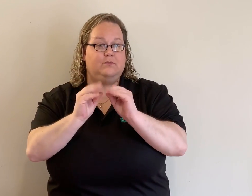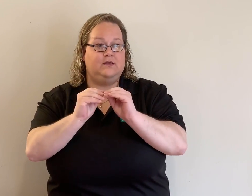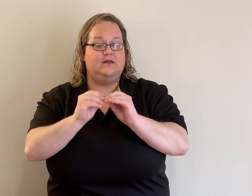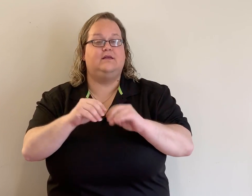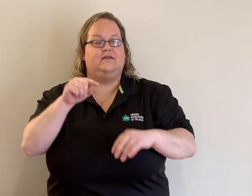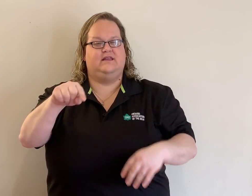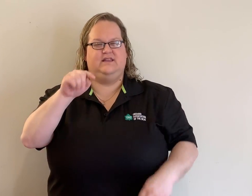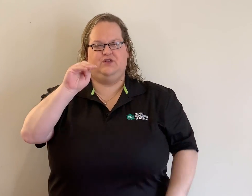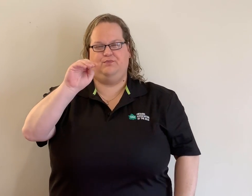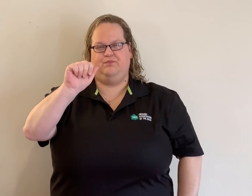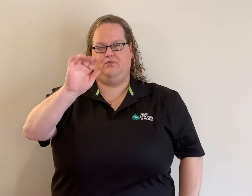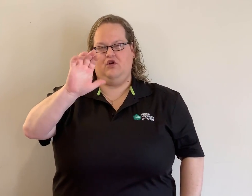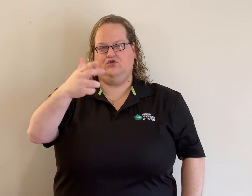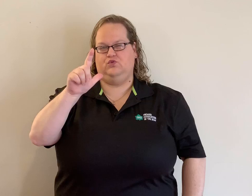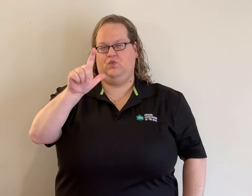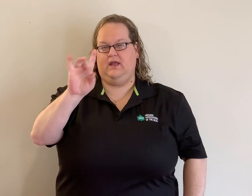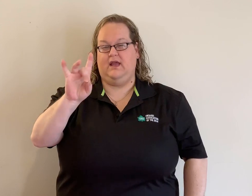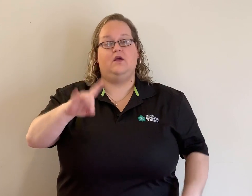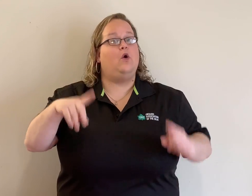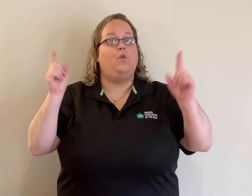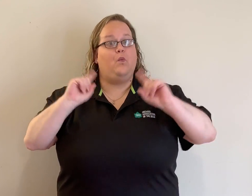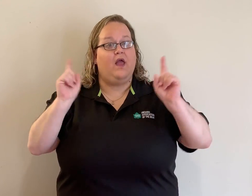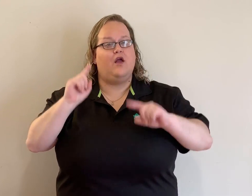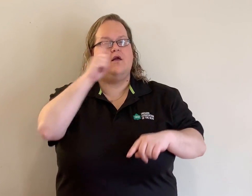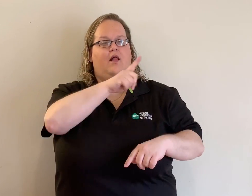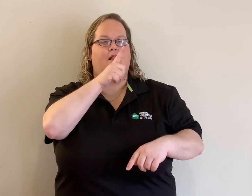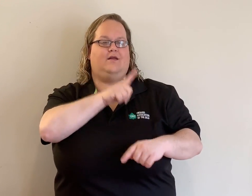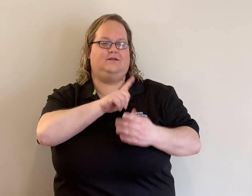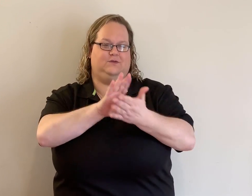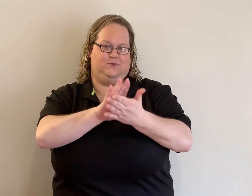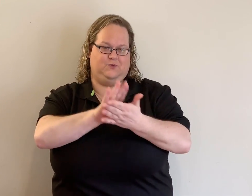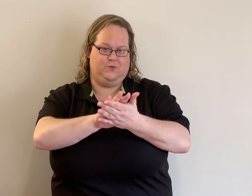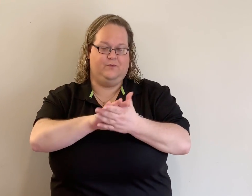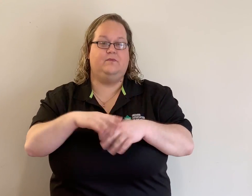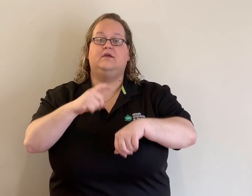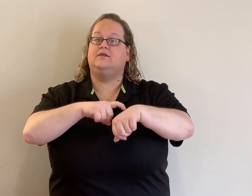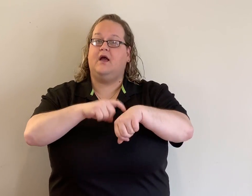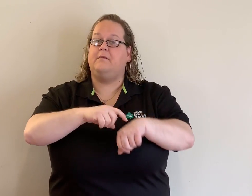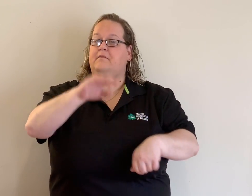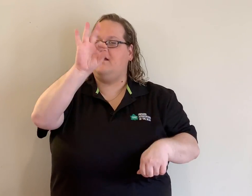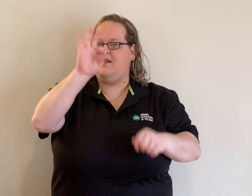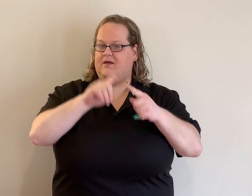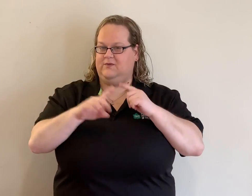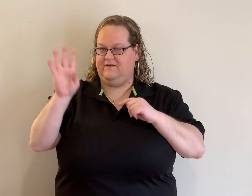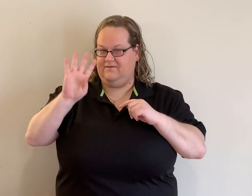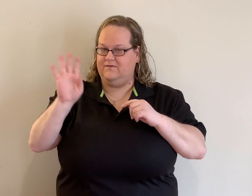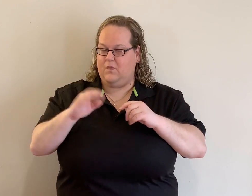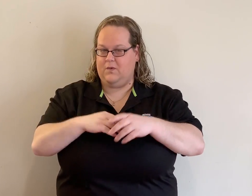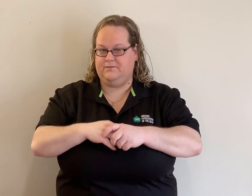When? On March 28. Where? at London school (Robarts School for the Deaf) At what time? from 9 A.M. to 4 P.M.